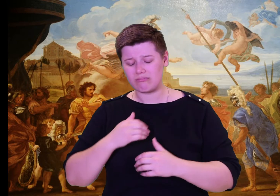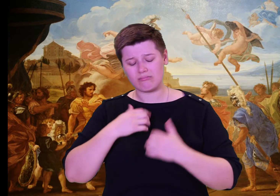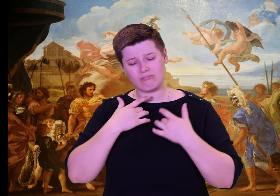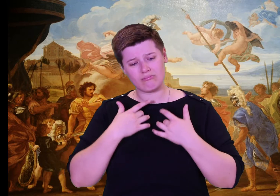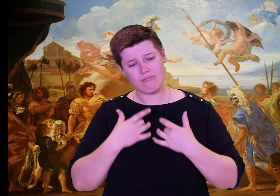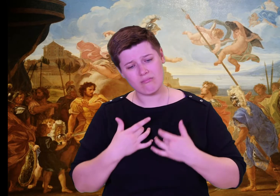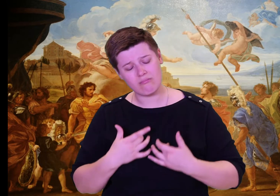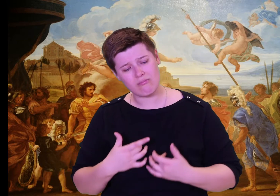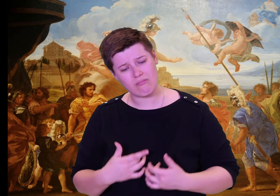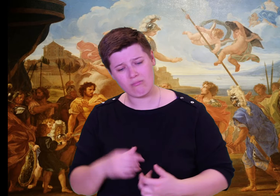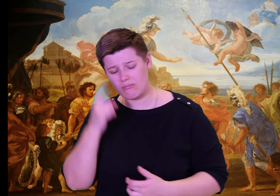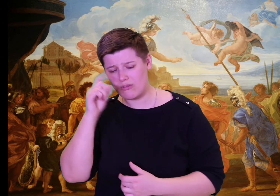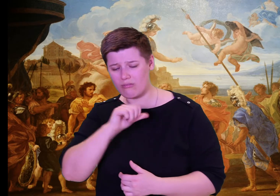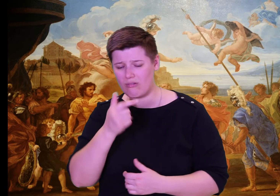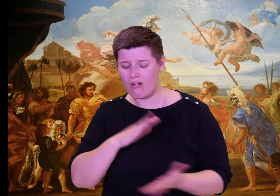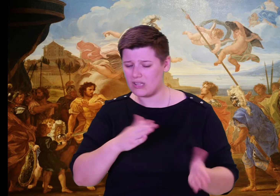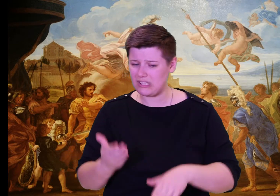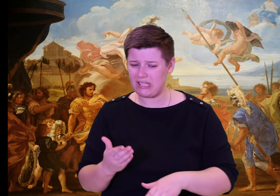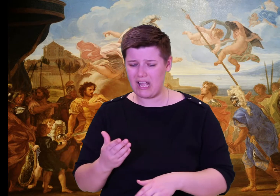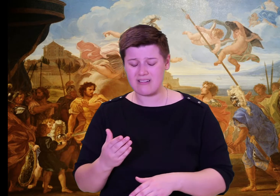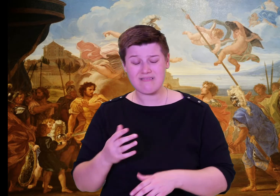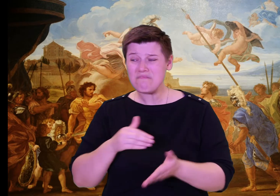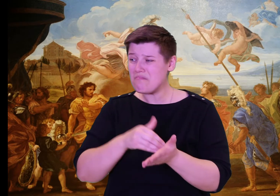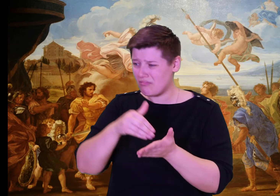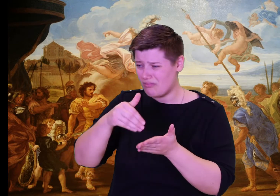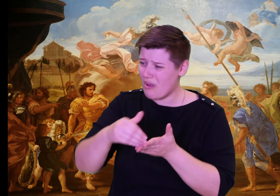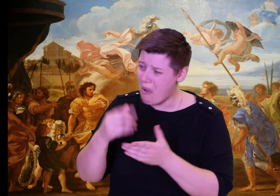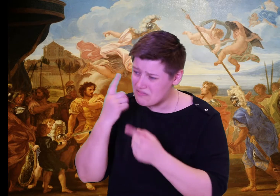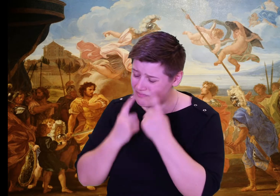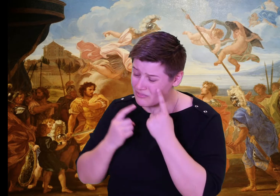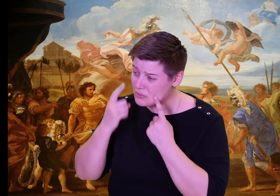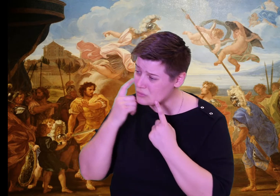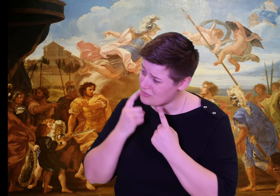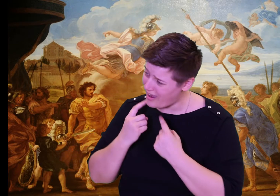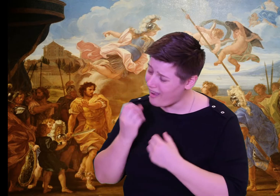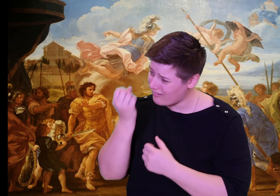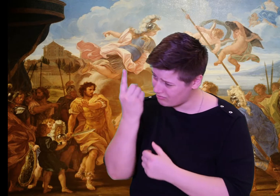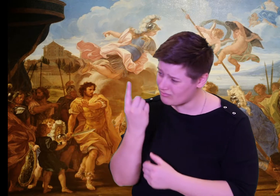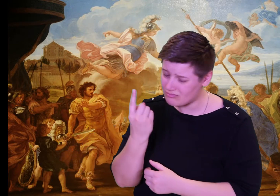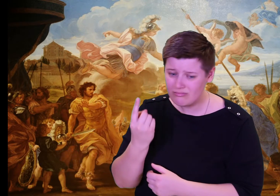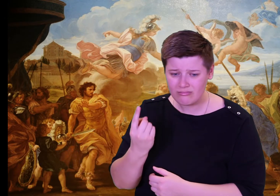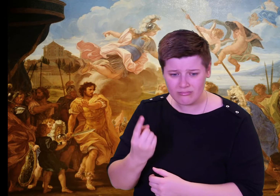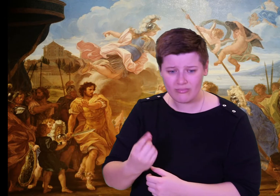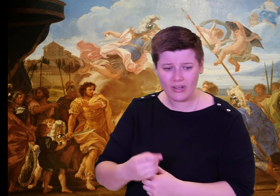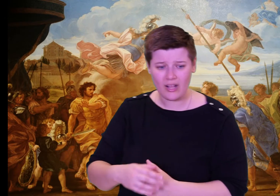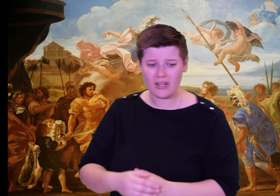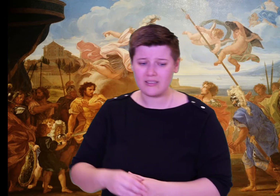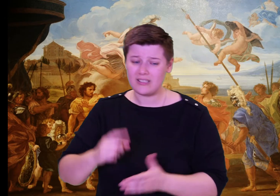if those who died at Troy, so far away from Argive pastures, were alive and well.